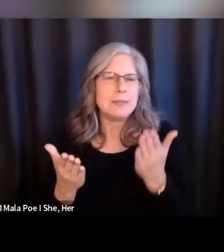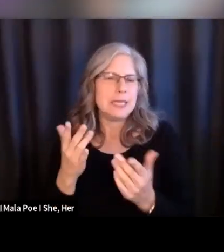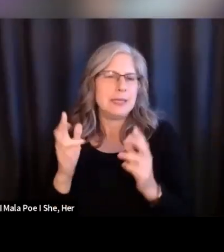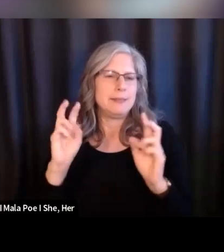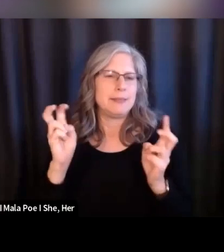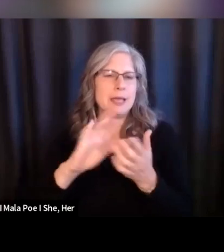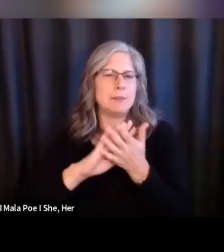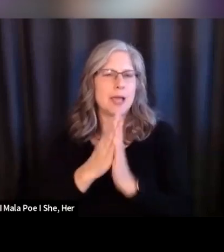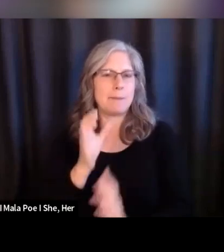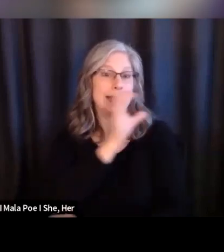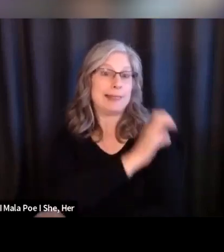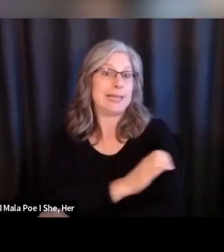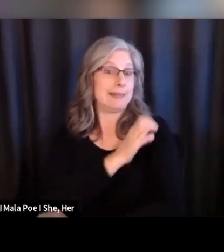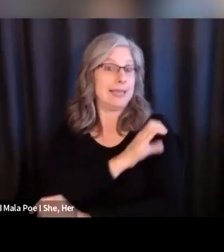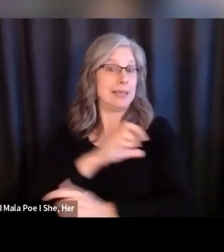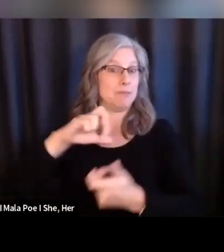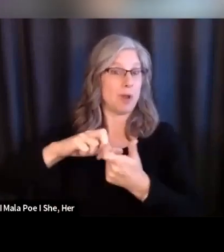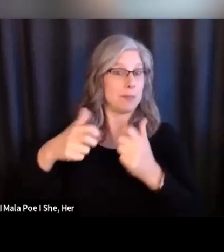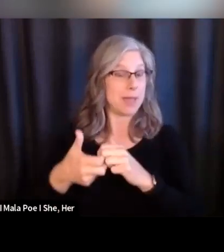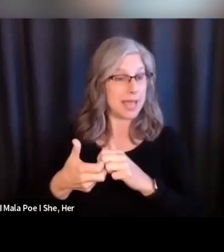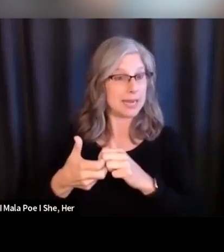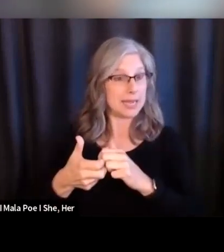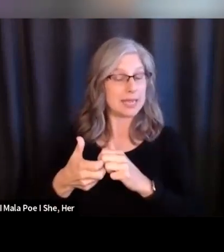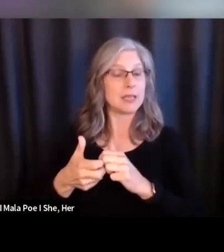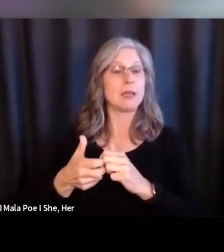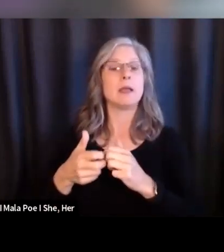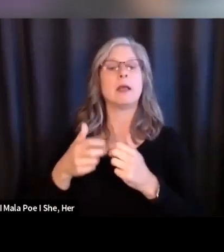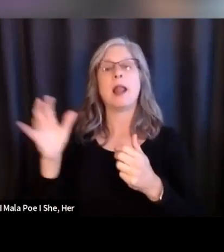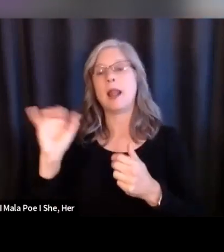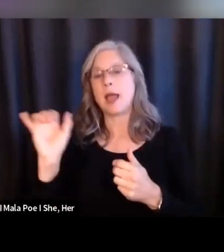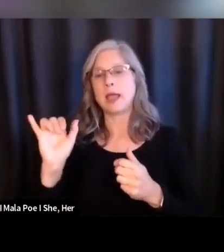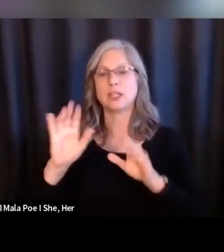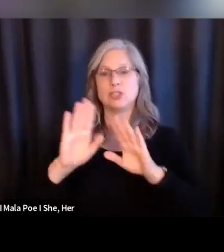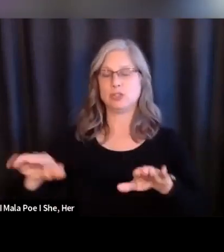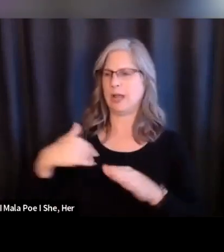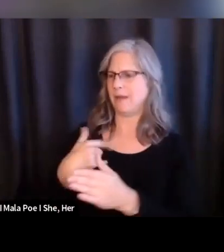Then they can-- such as when children have very low language-- then hopefully we have some